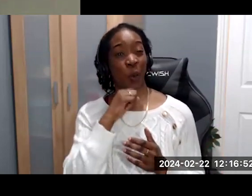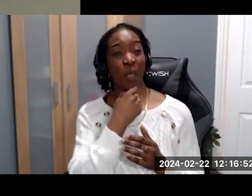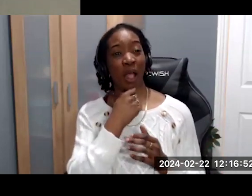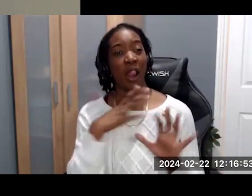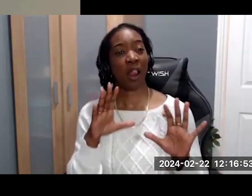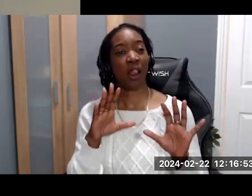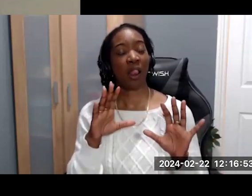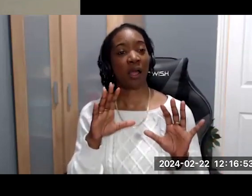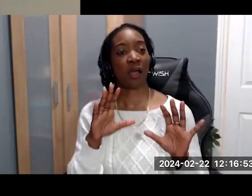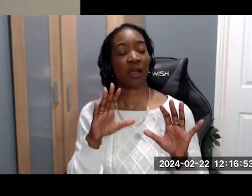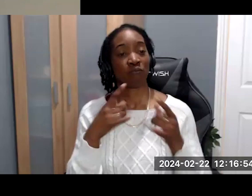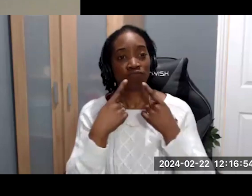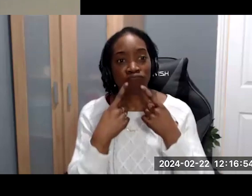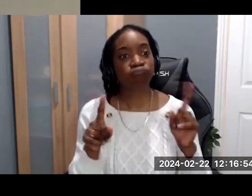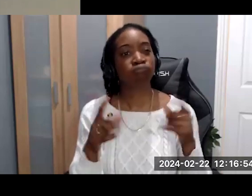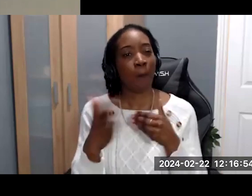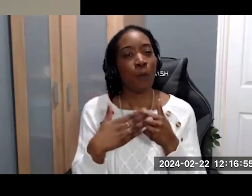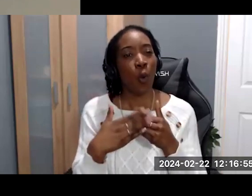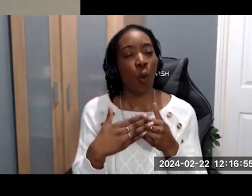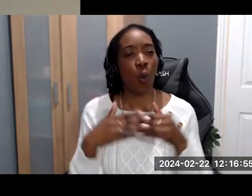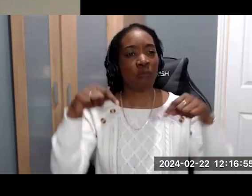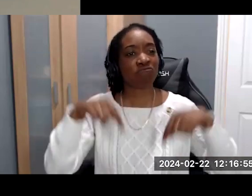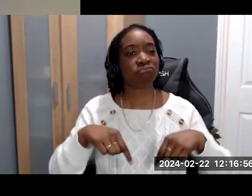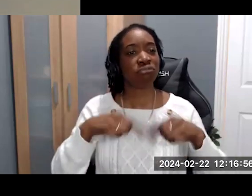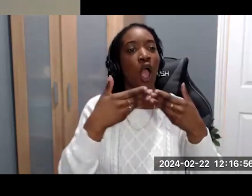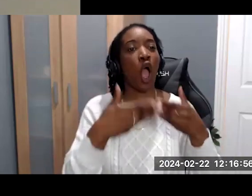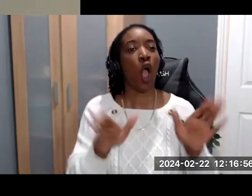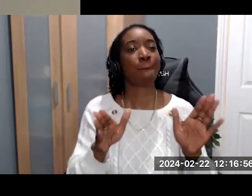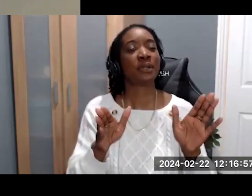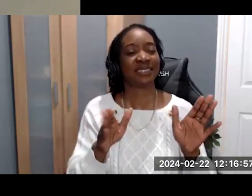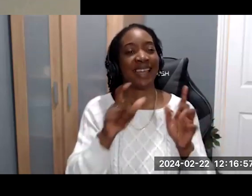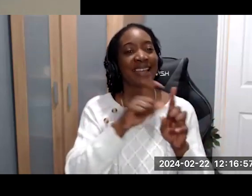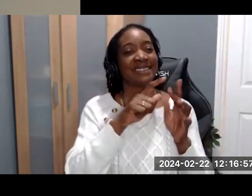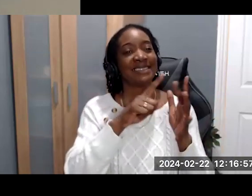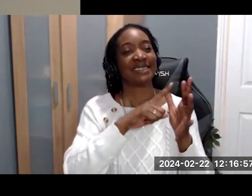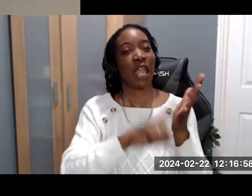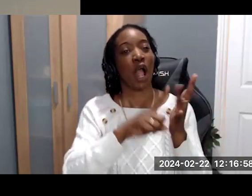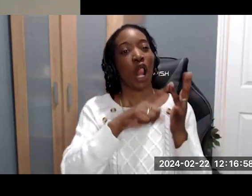to tell you a little bit more about Open Dialogo in its second iteration this year